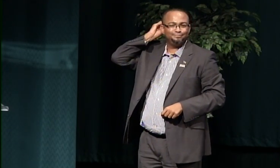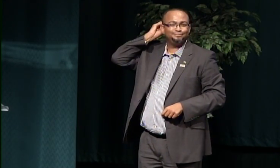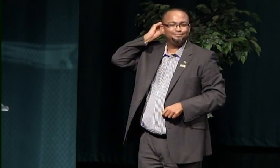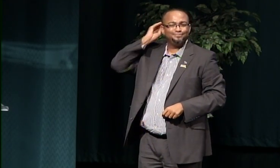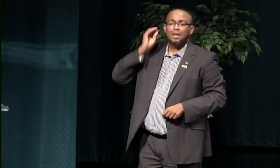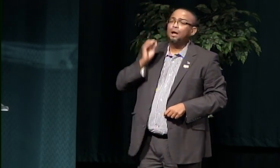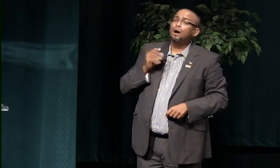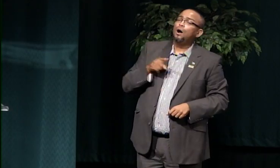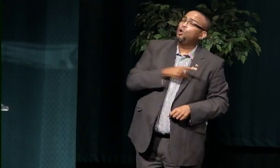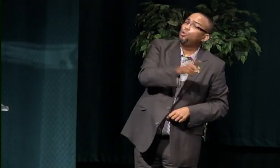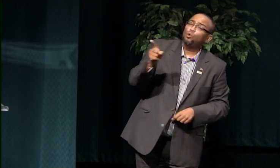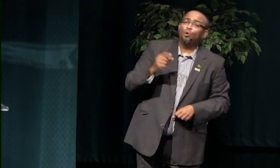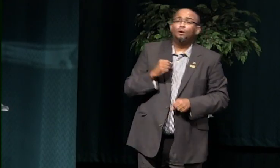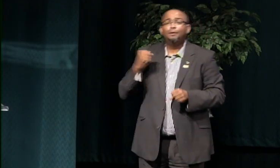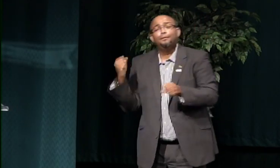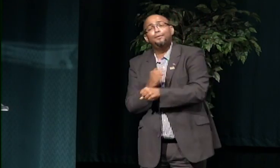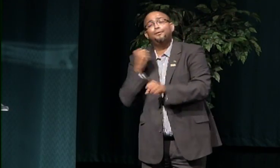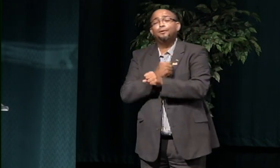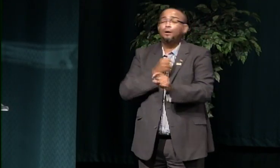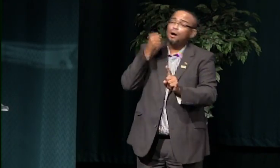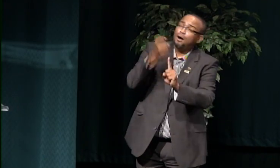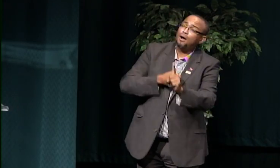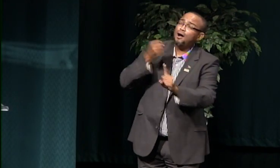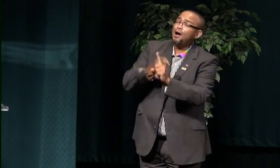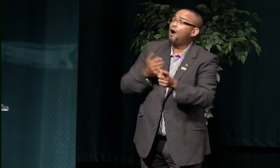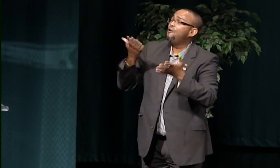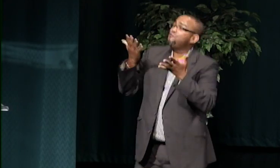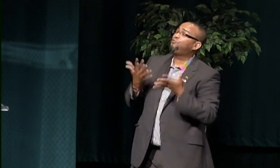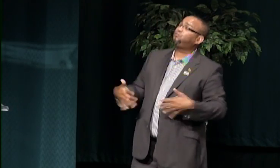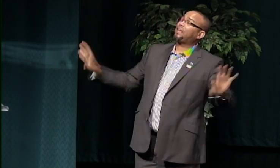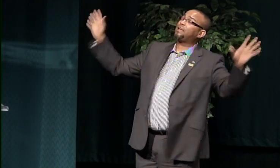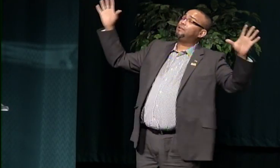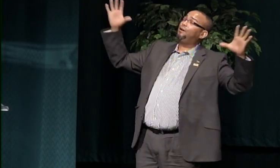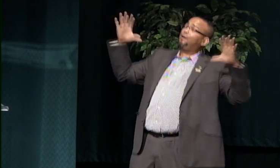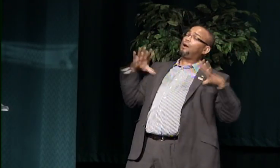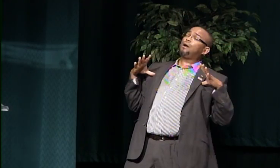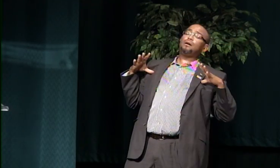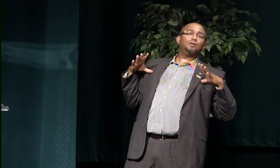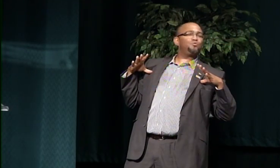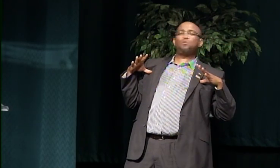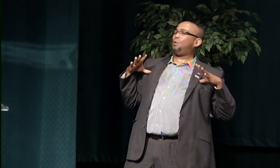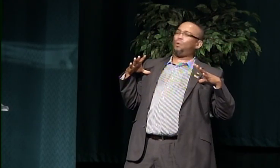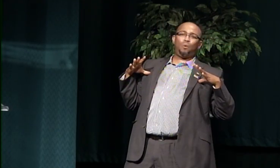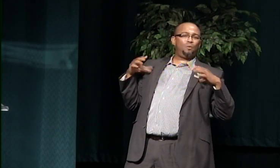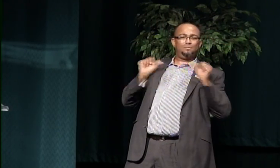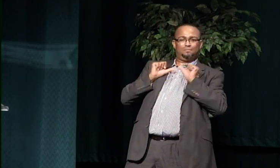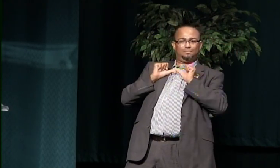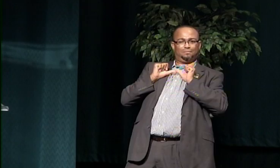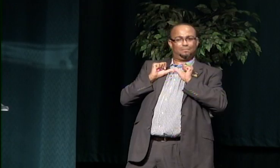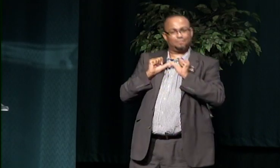We often keep this at the forefront as we work.